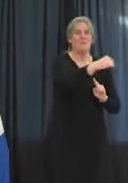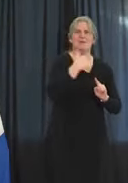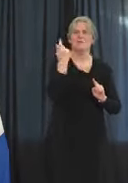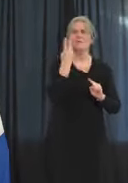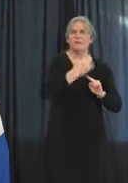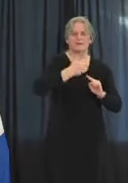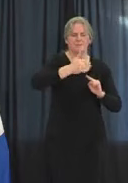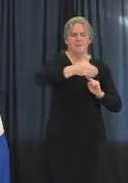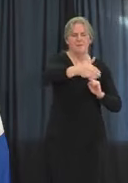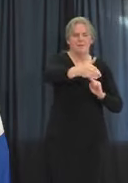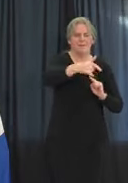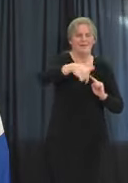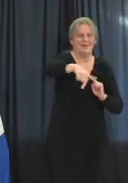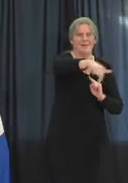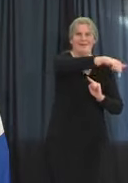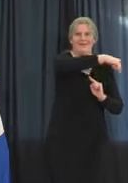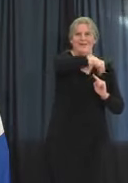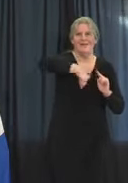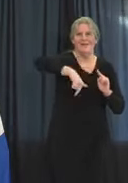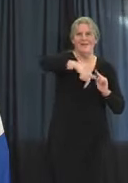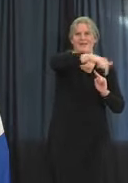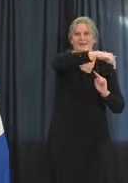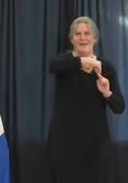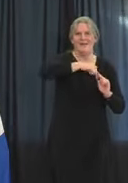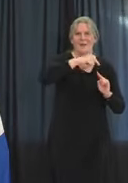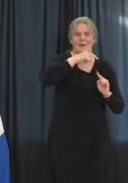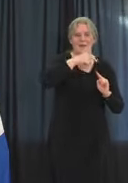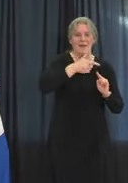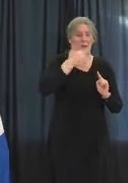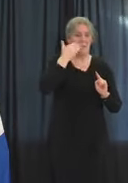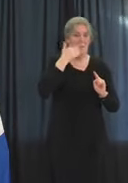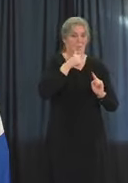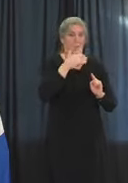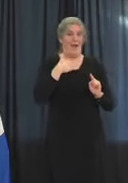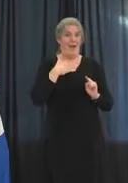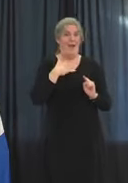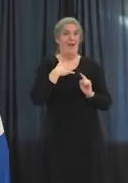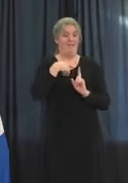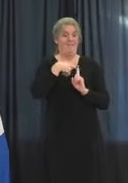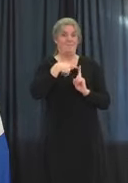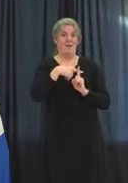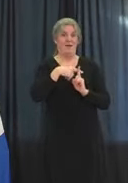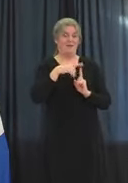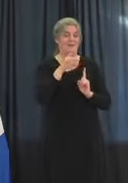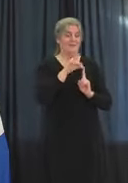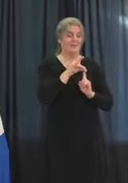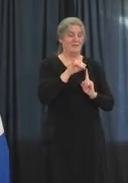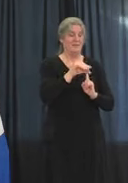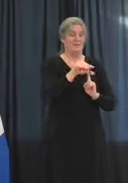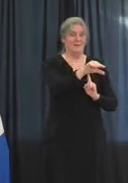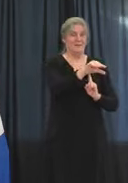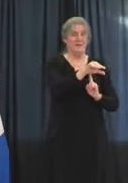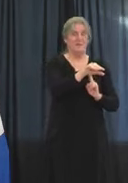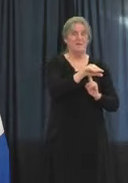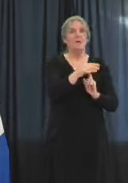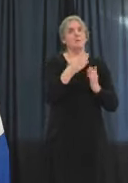over the next few days. In other words, known contacts of known cases. To be clear, it is possible by